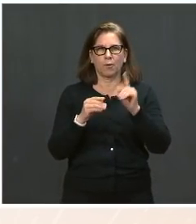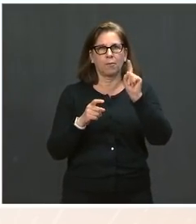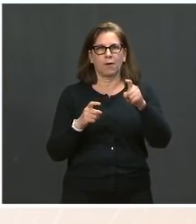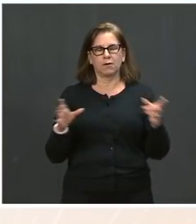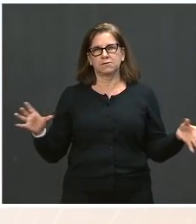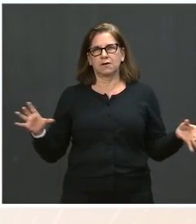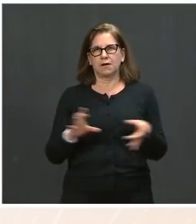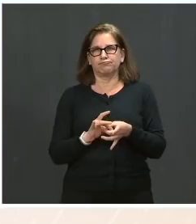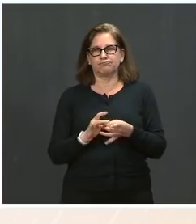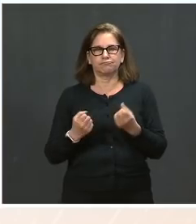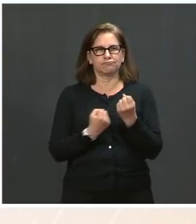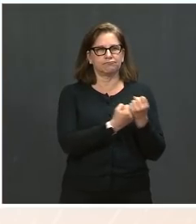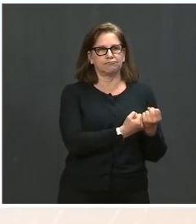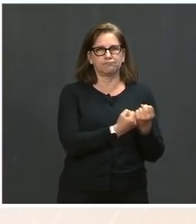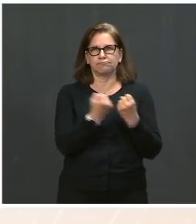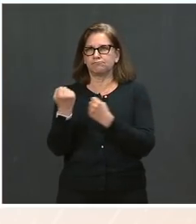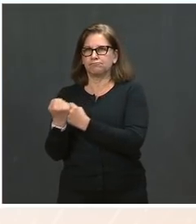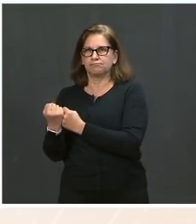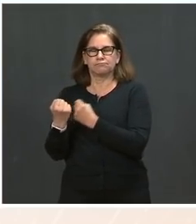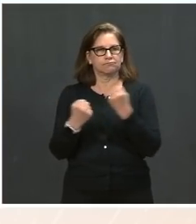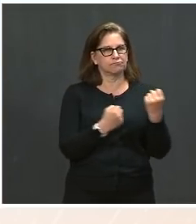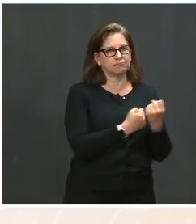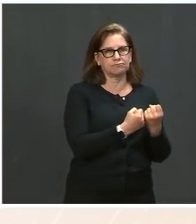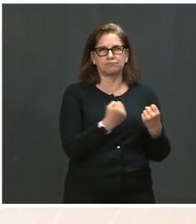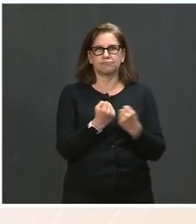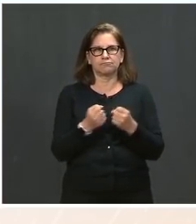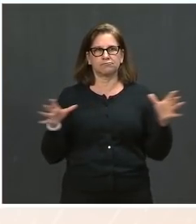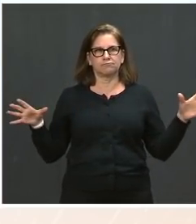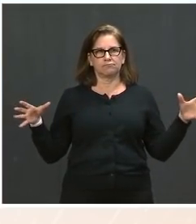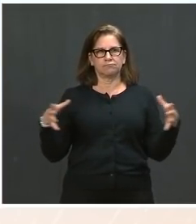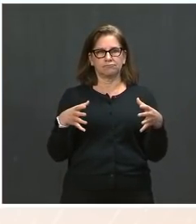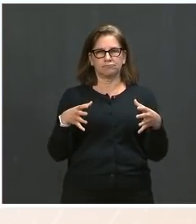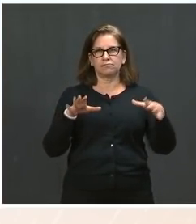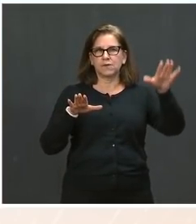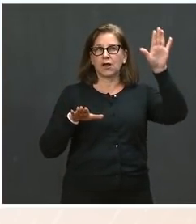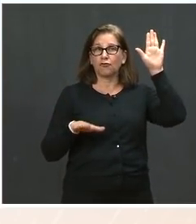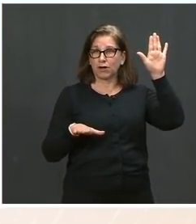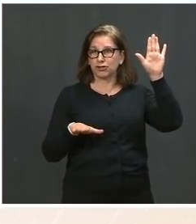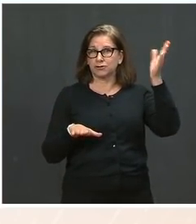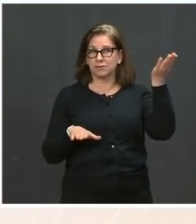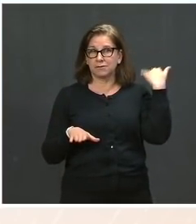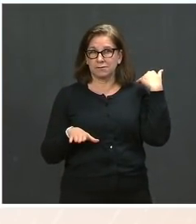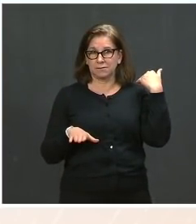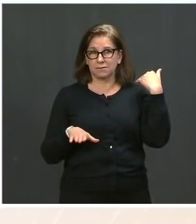So starting on Inauguration Day, just to say a word about what DOE, Department of Energy, has been doing: